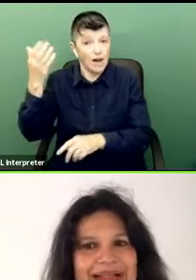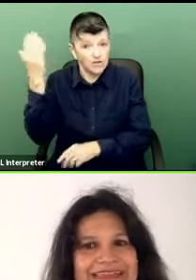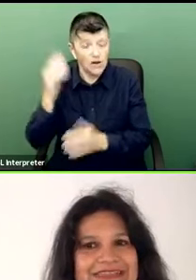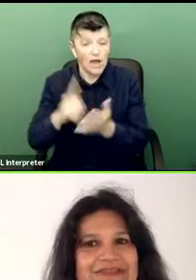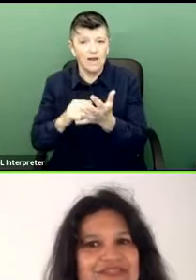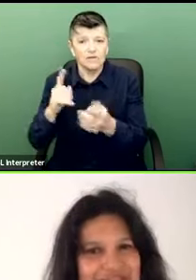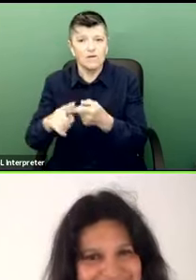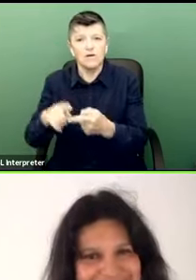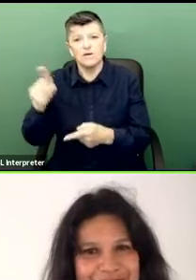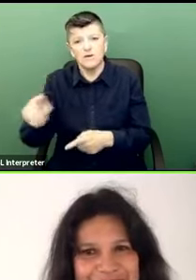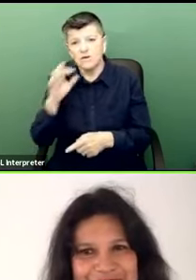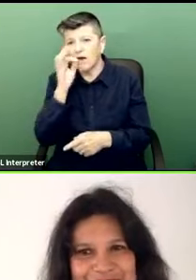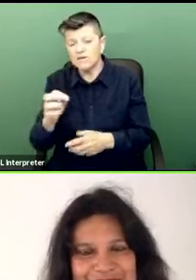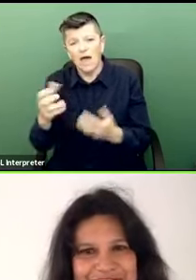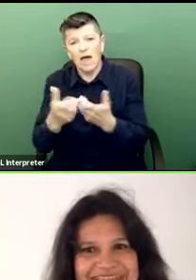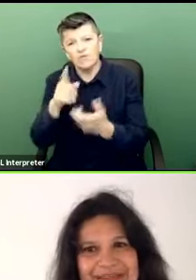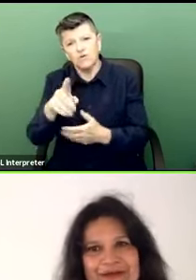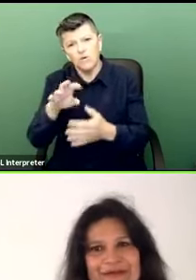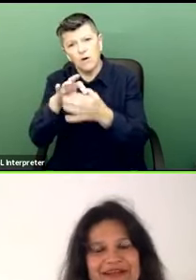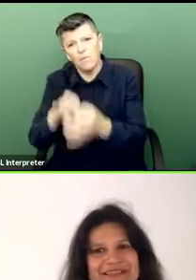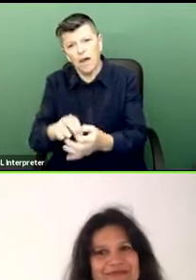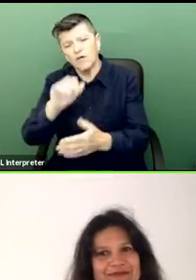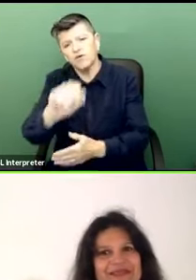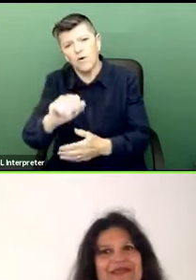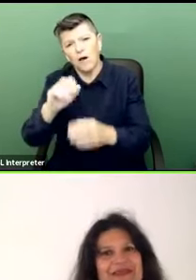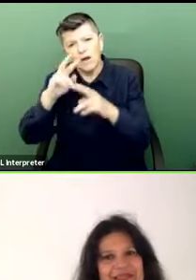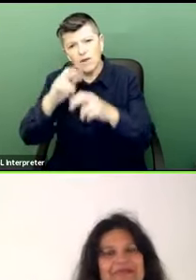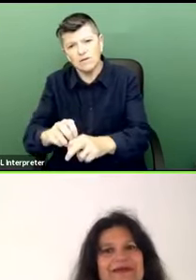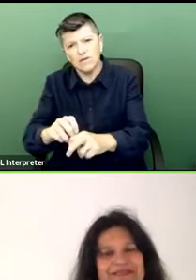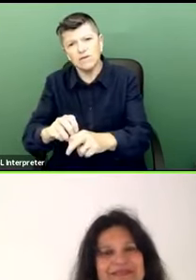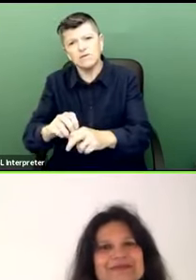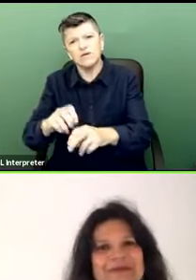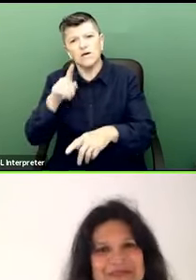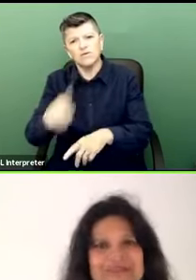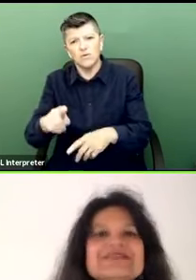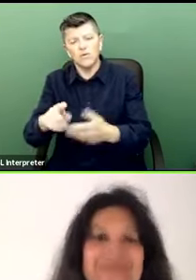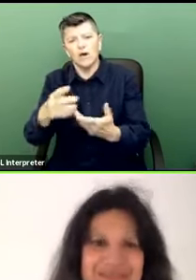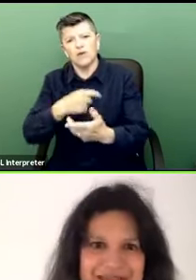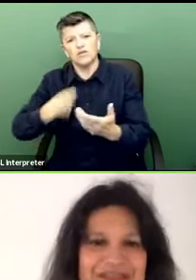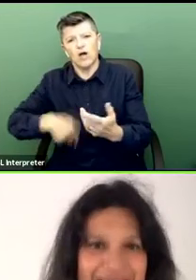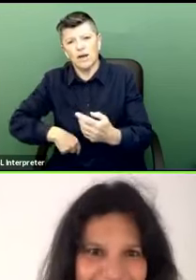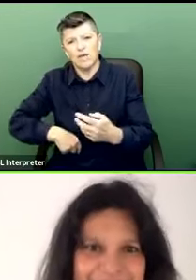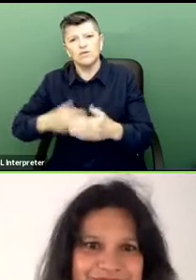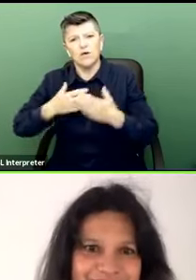shouldn't use every means available to say what